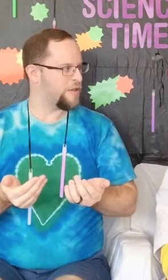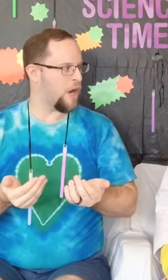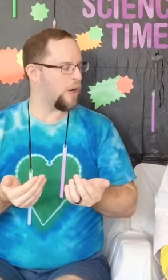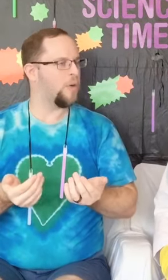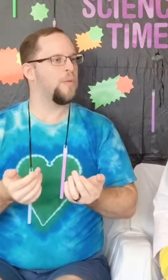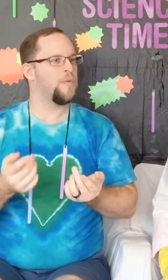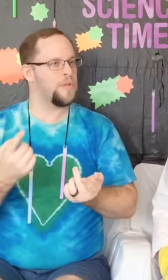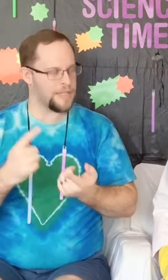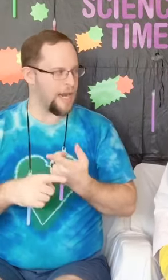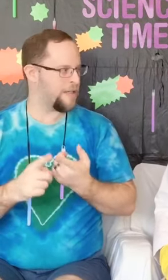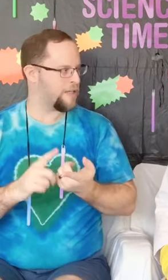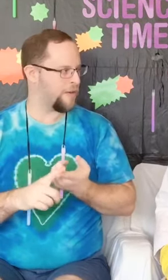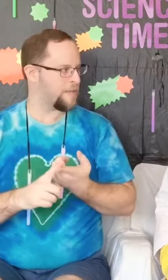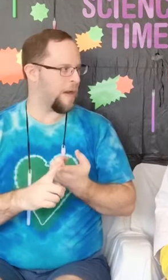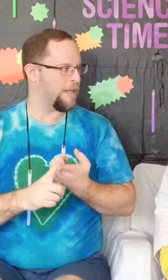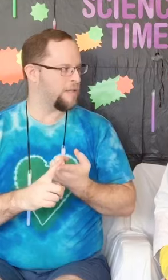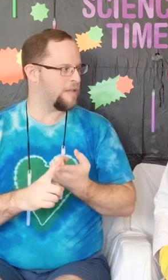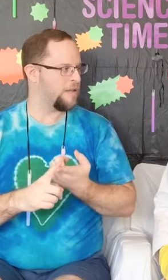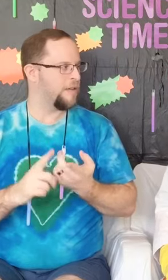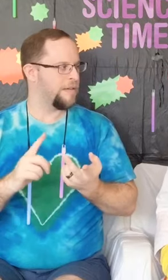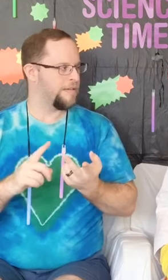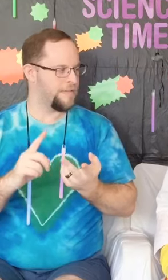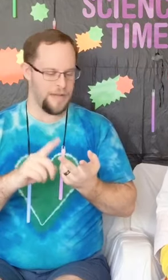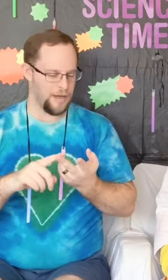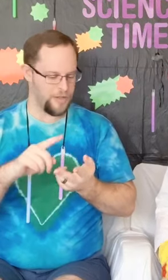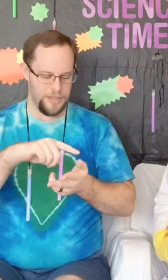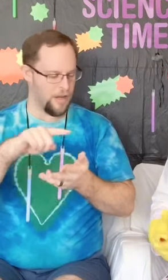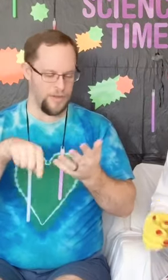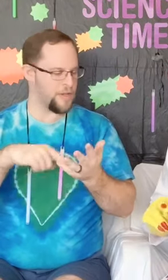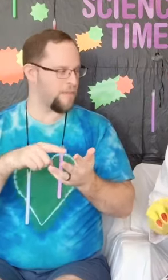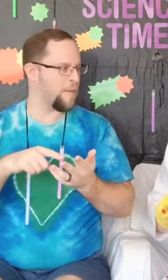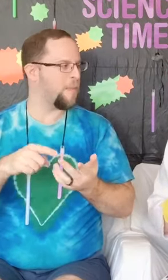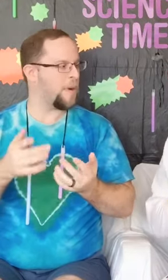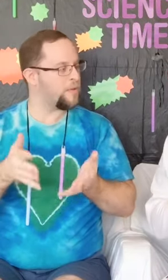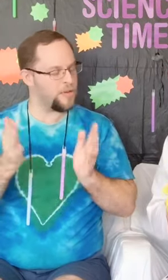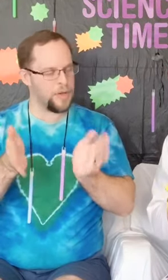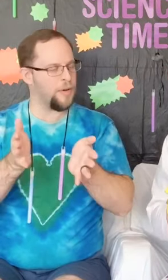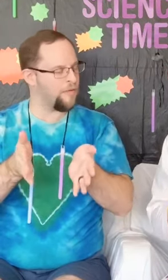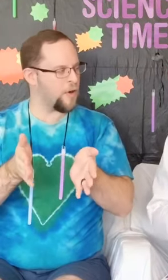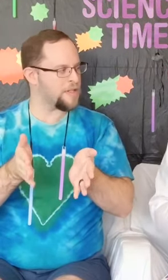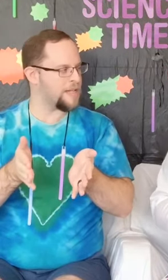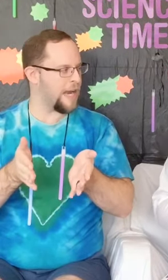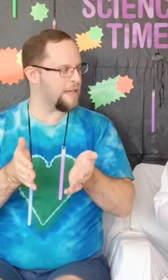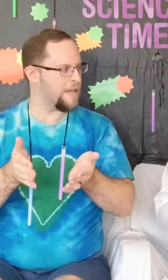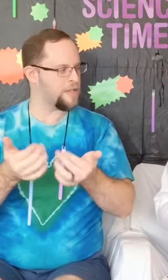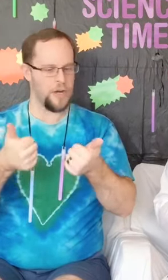So scientists do experiments. CALI: Scientists do experiments. AARON: Doctors and all those other people. But you can focus on scientists. So, we're